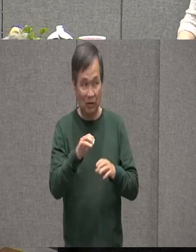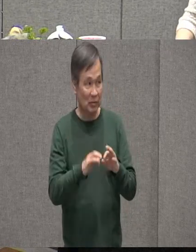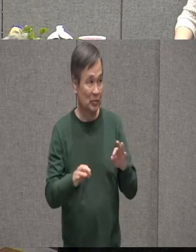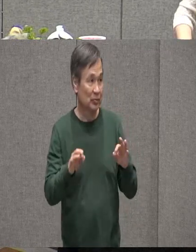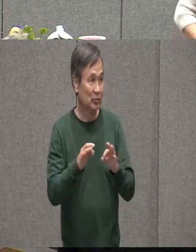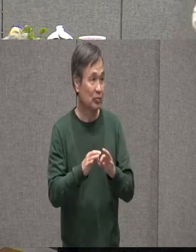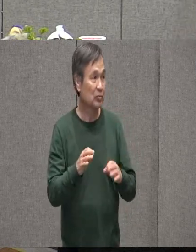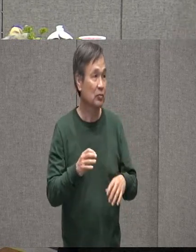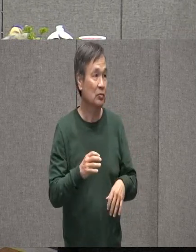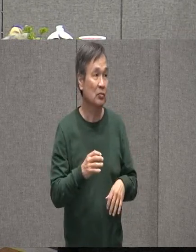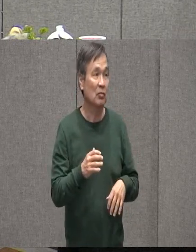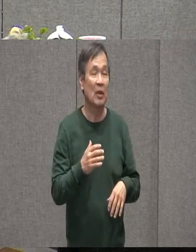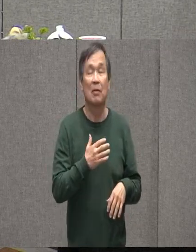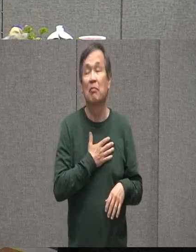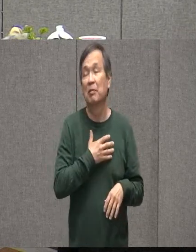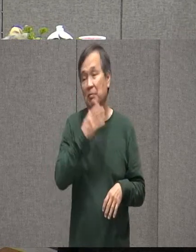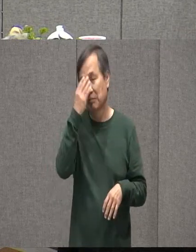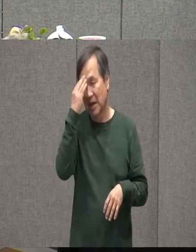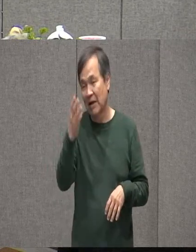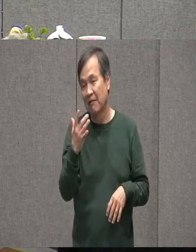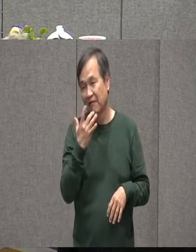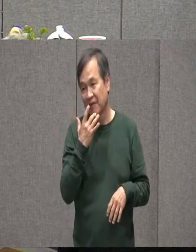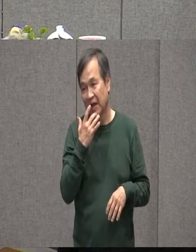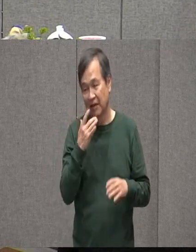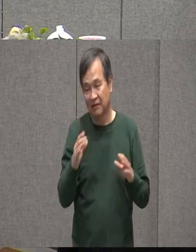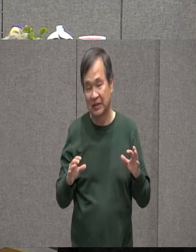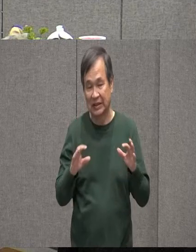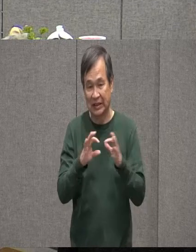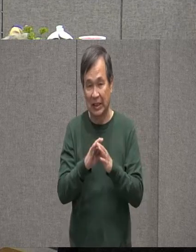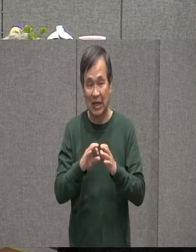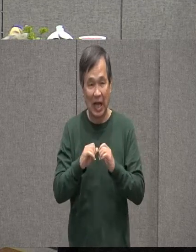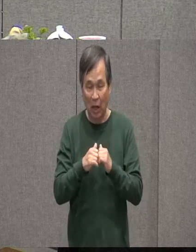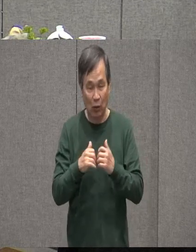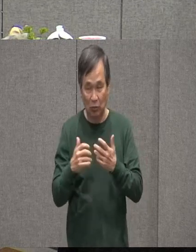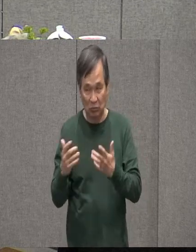My favorite attaching material, which is something that you might have,